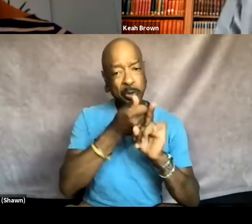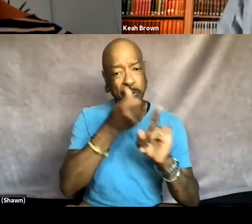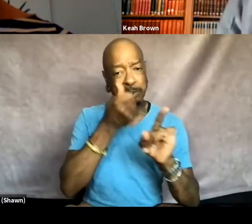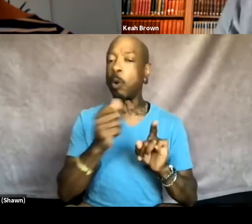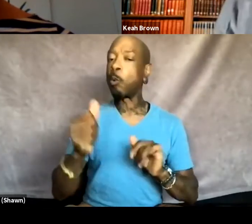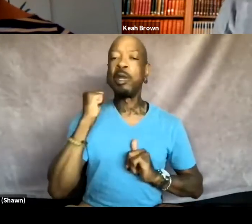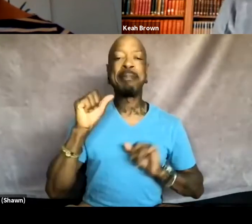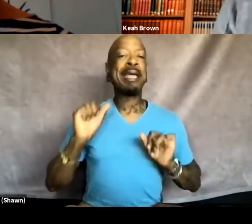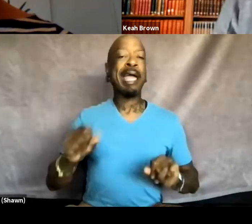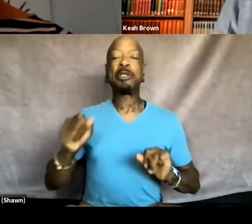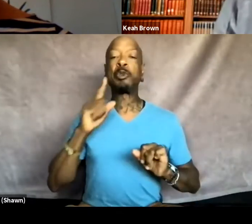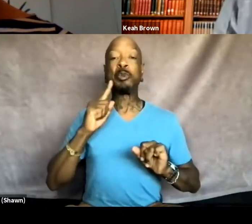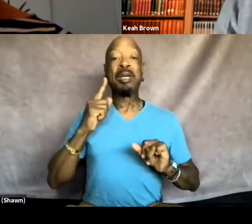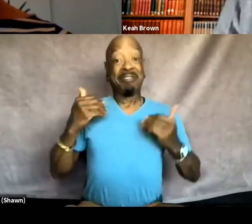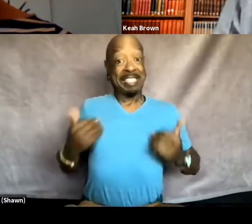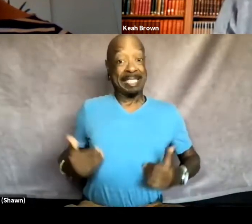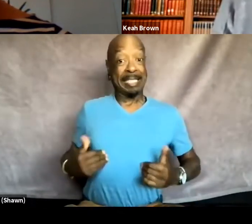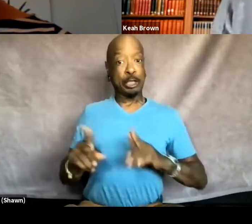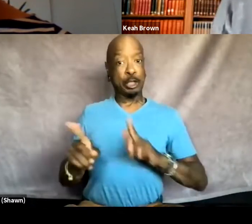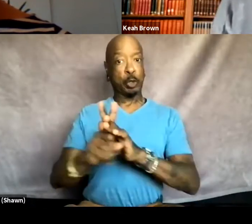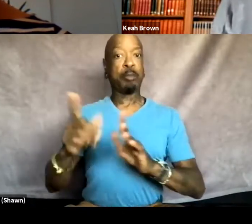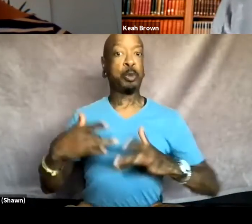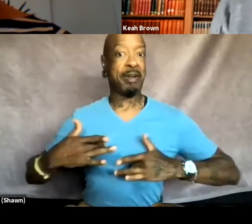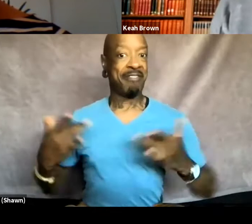physical event, for whatever reason, and I've been able to.